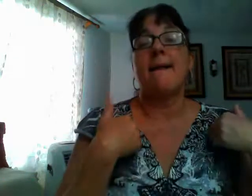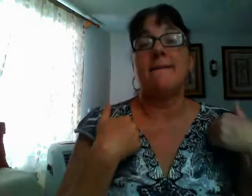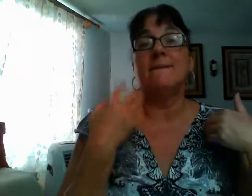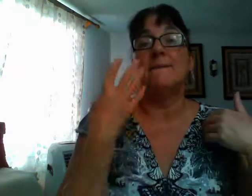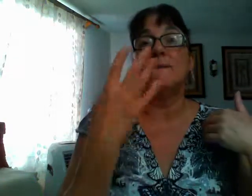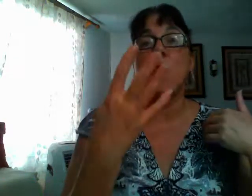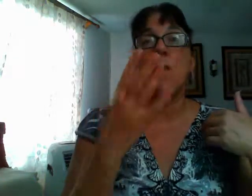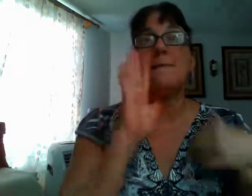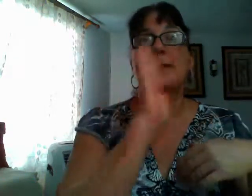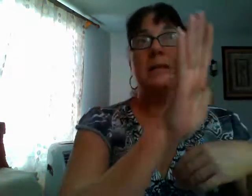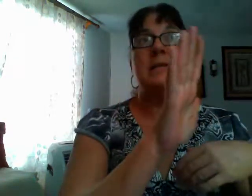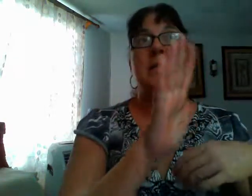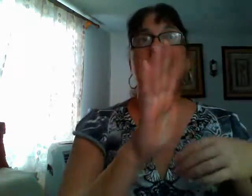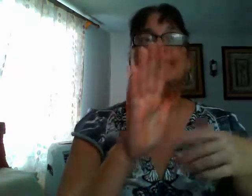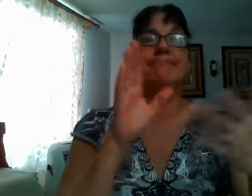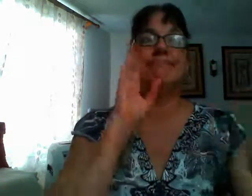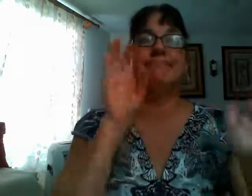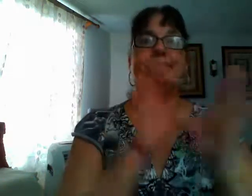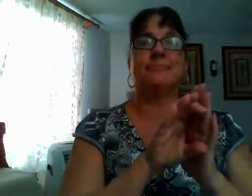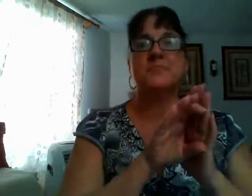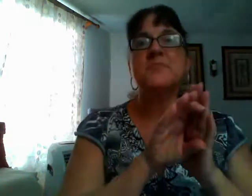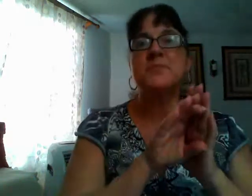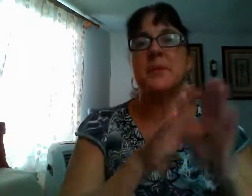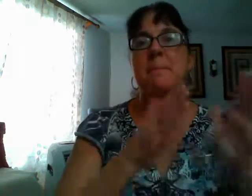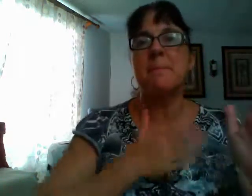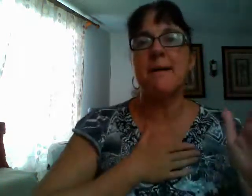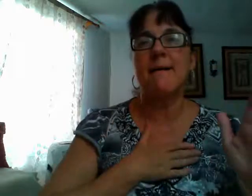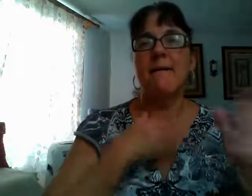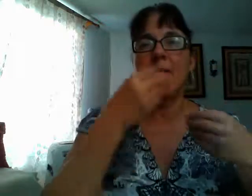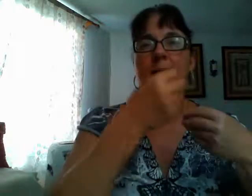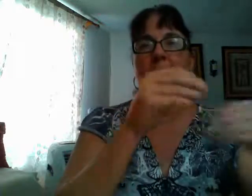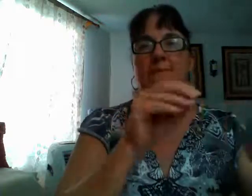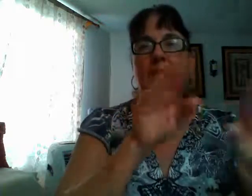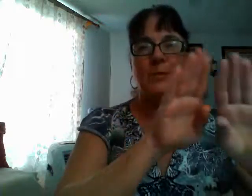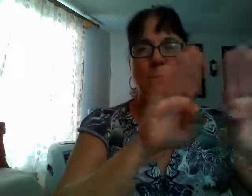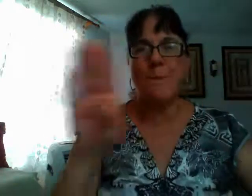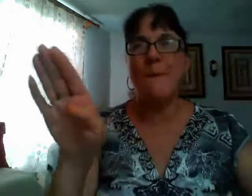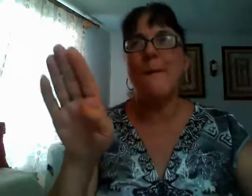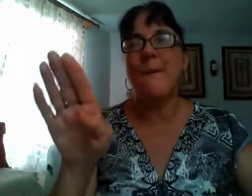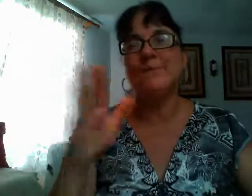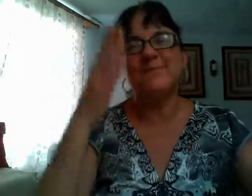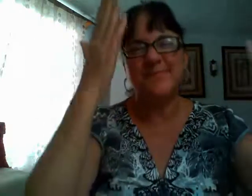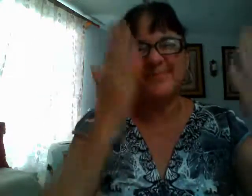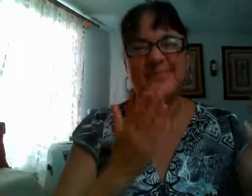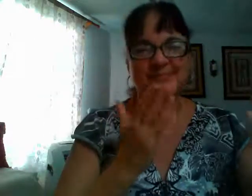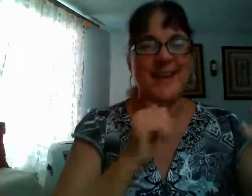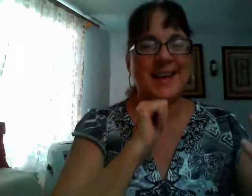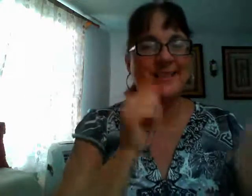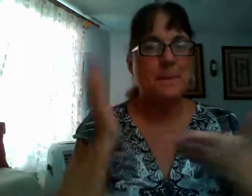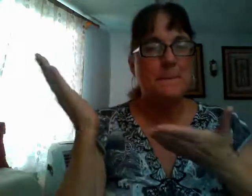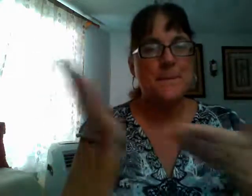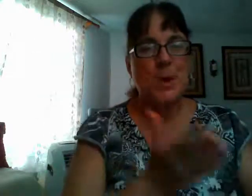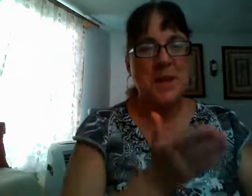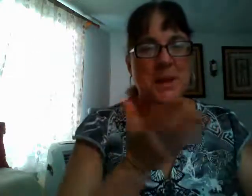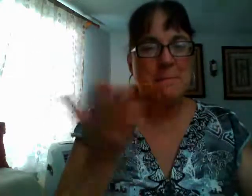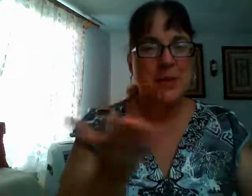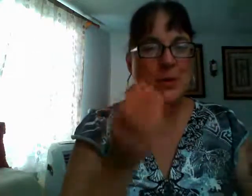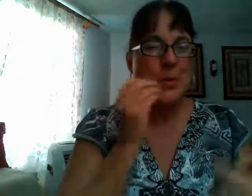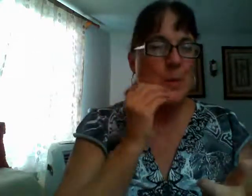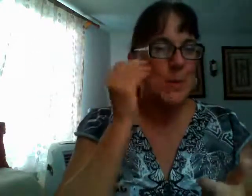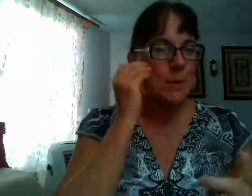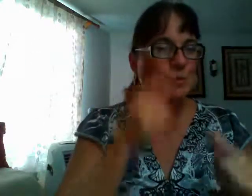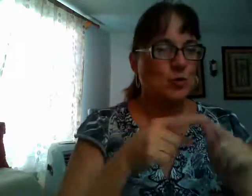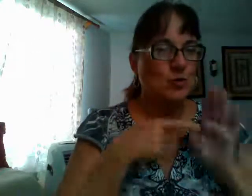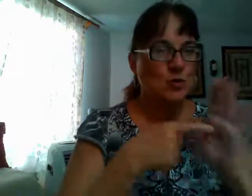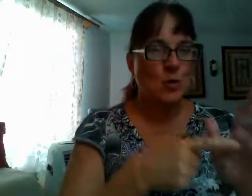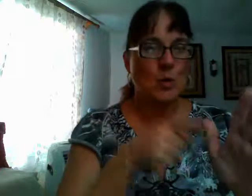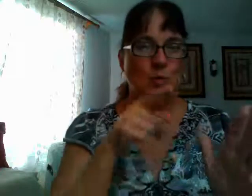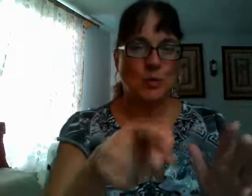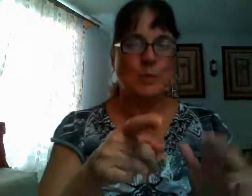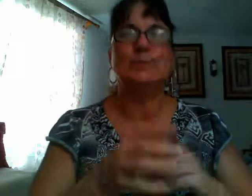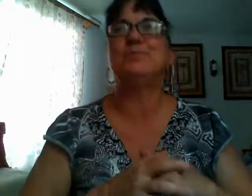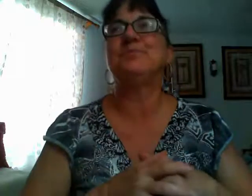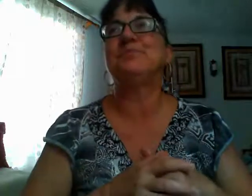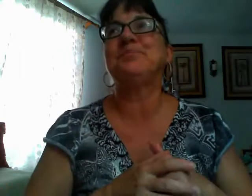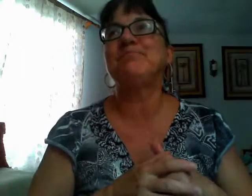I have 4 of his prints on my office wall and unfortunately did not bring them home to show you here on this video,